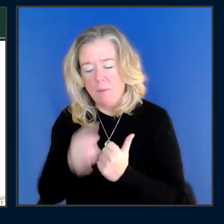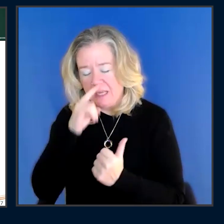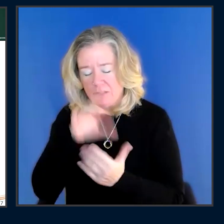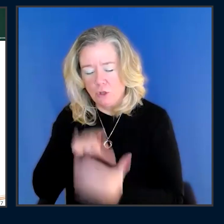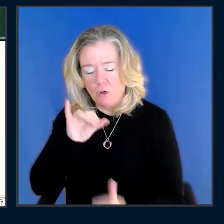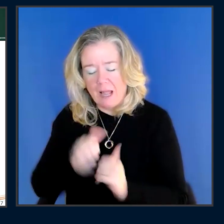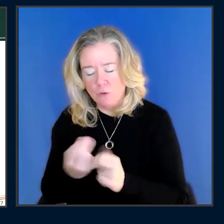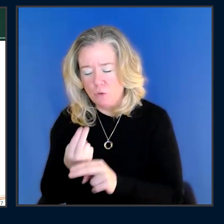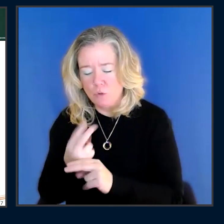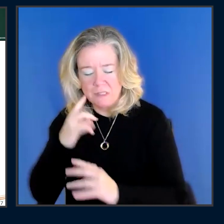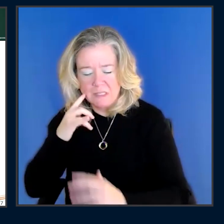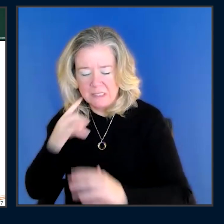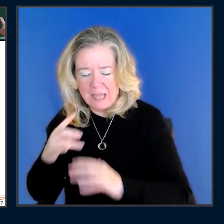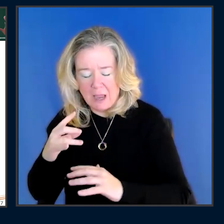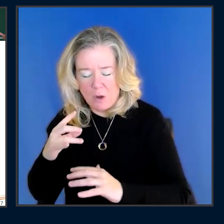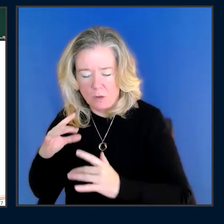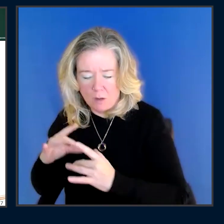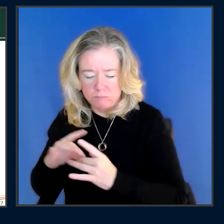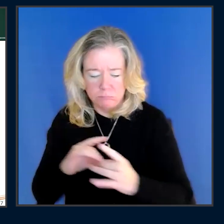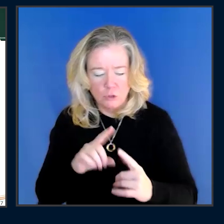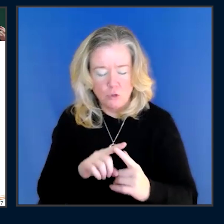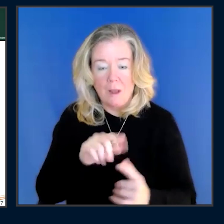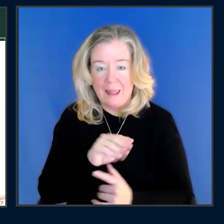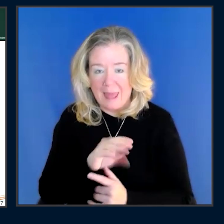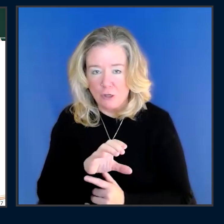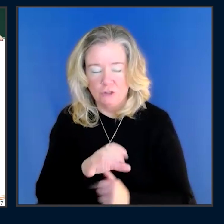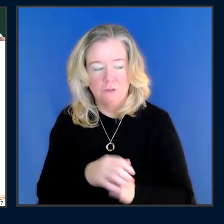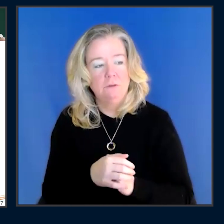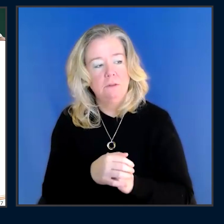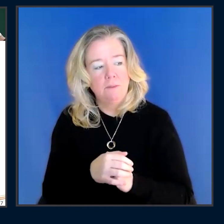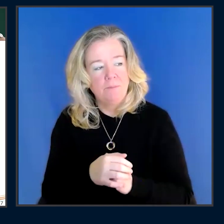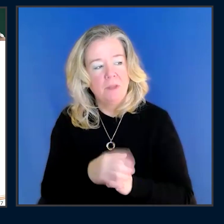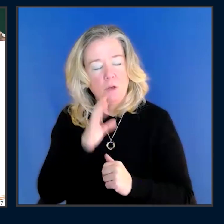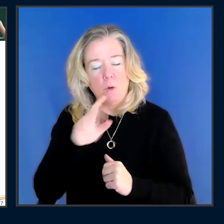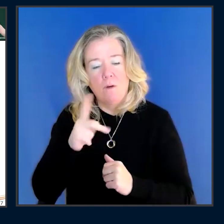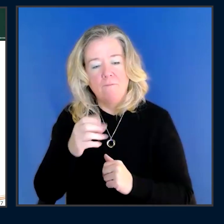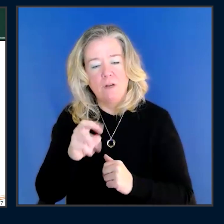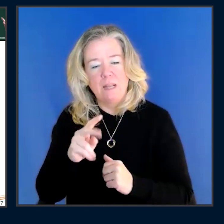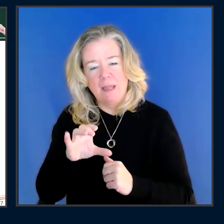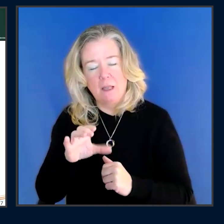to letters. And we say-- what we say about phonemic awareness is there's usually